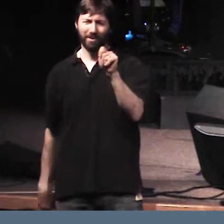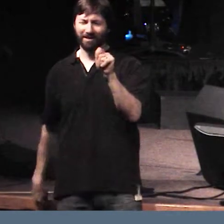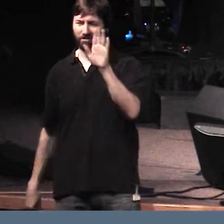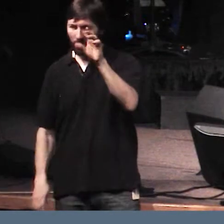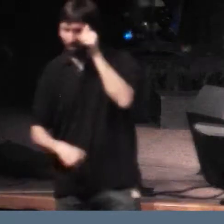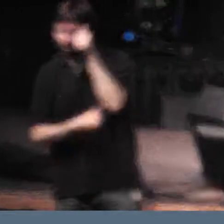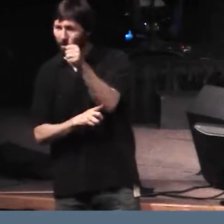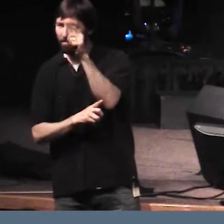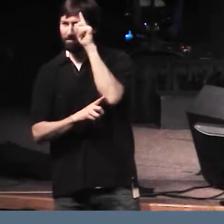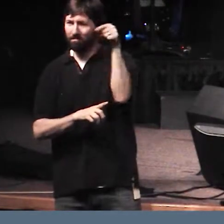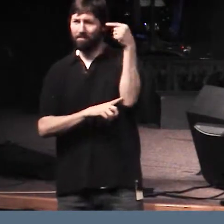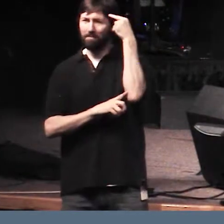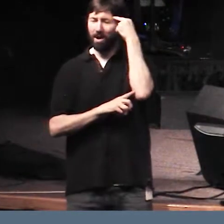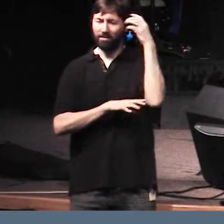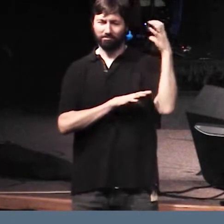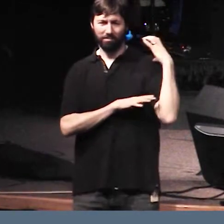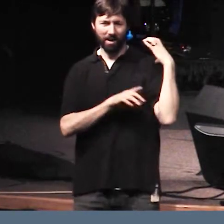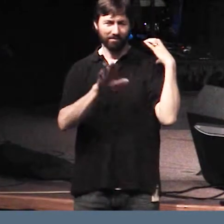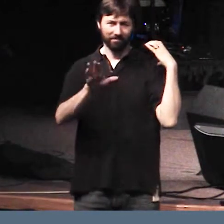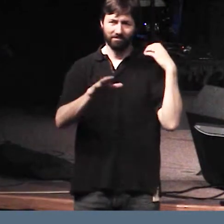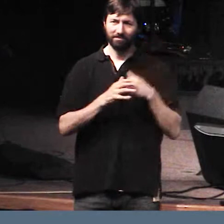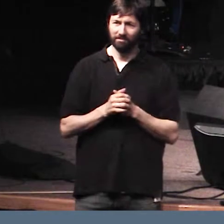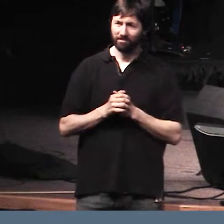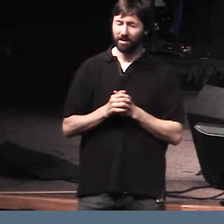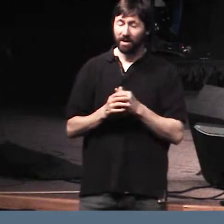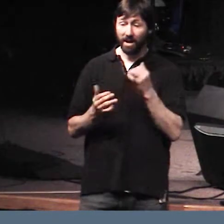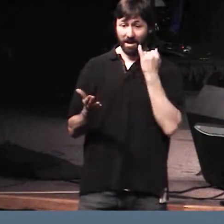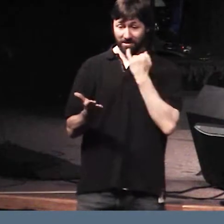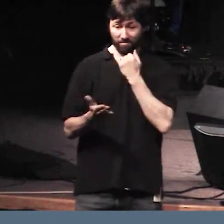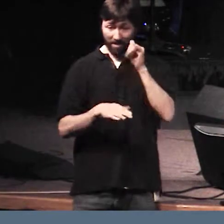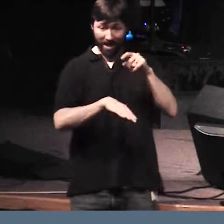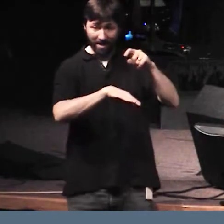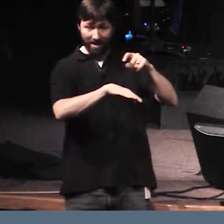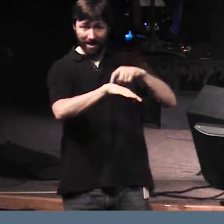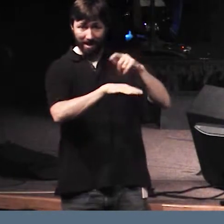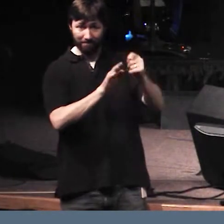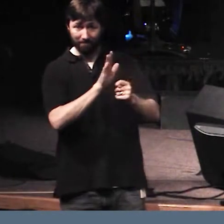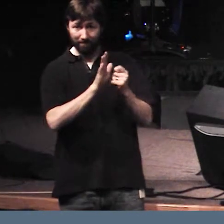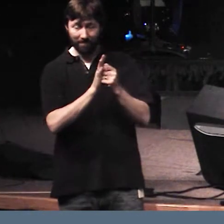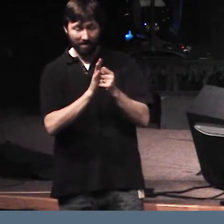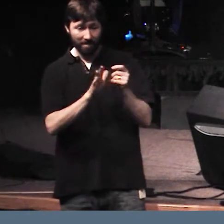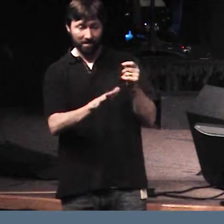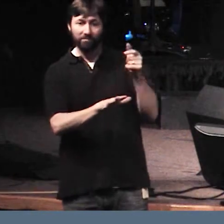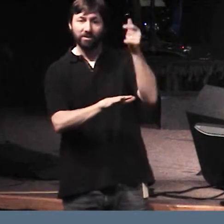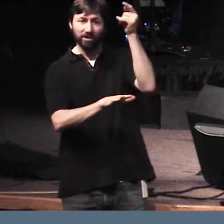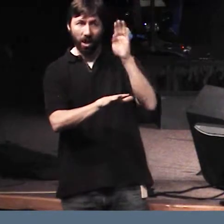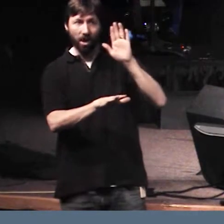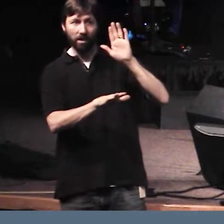That you do as you please and the terrible thing about Israel is that that Israel was God's nation and yet they kind of removed God from the